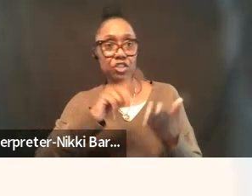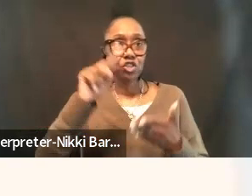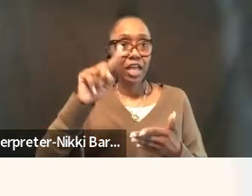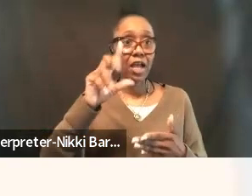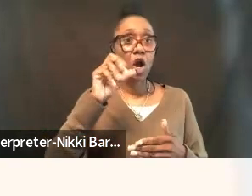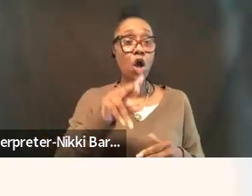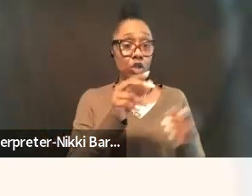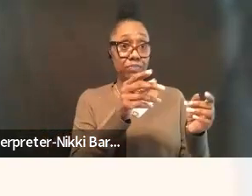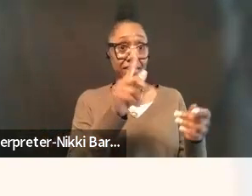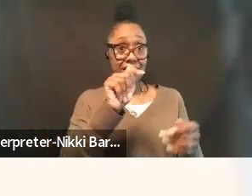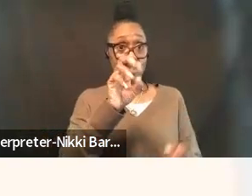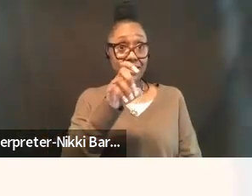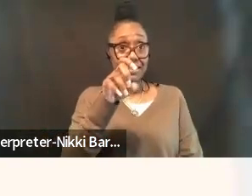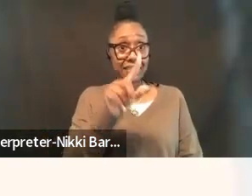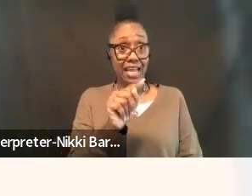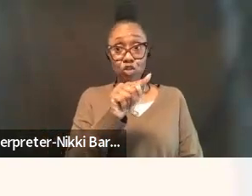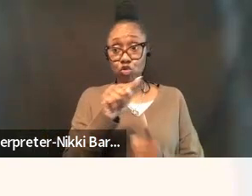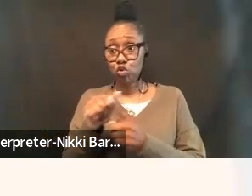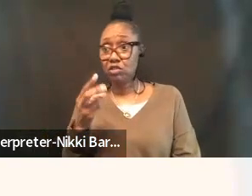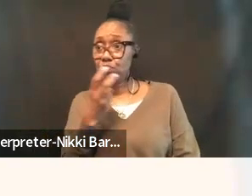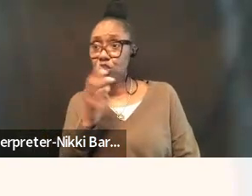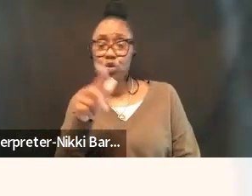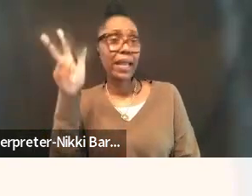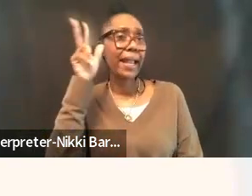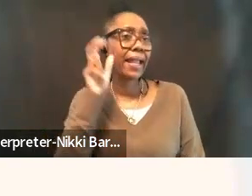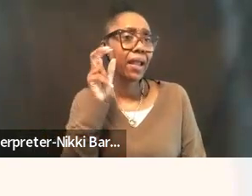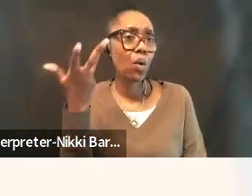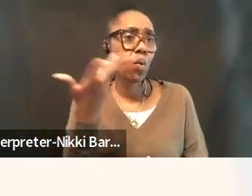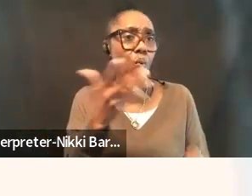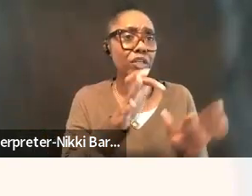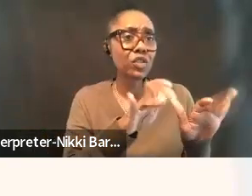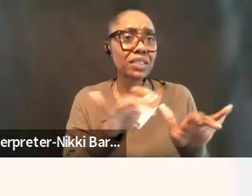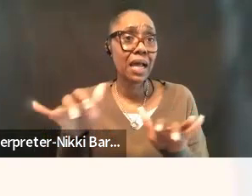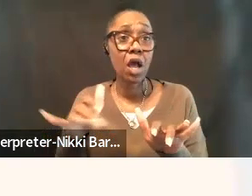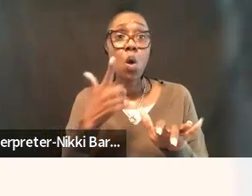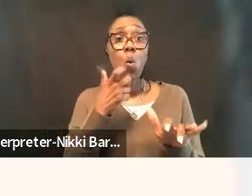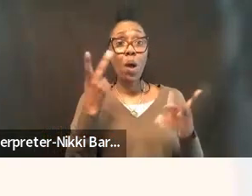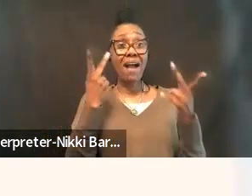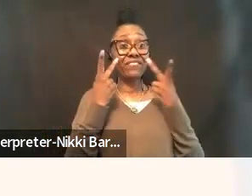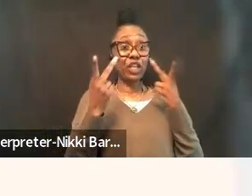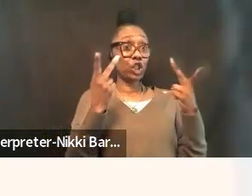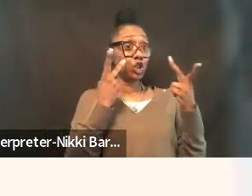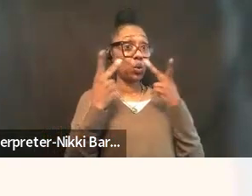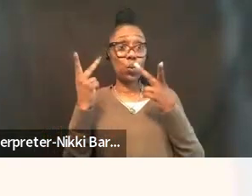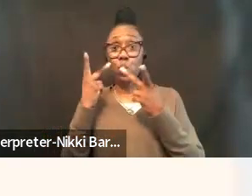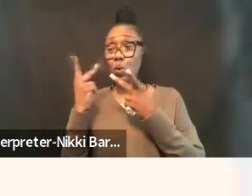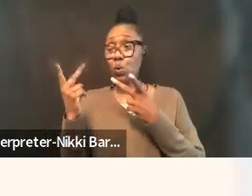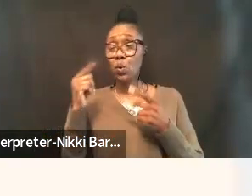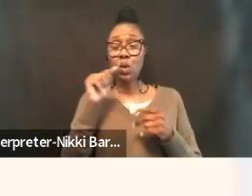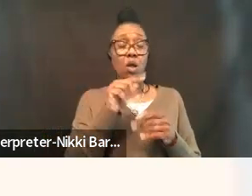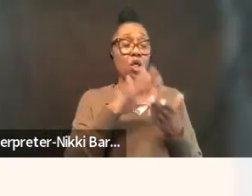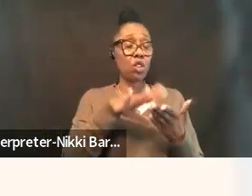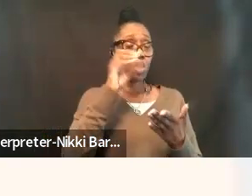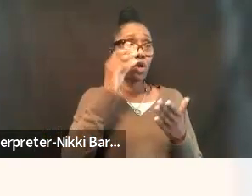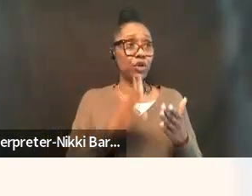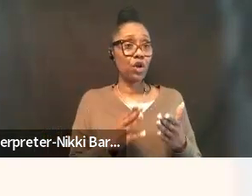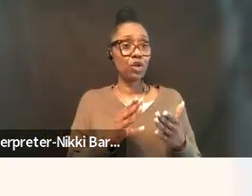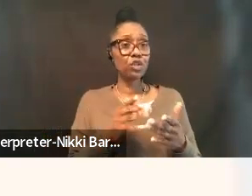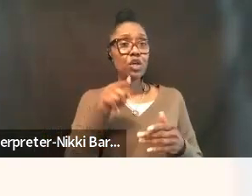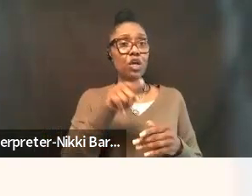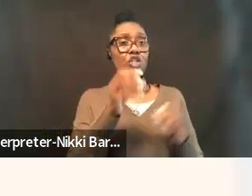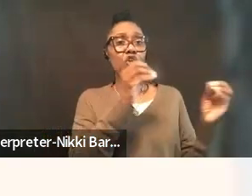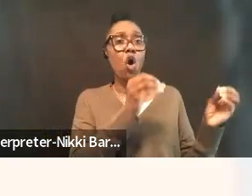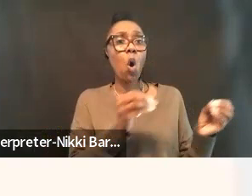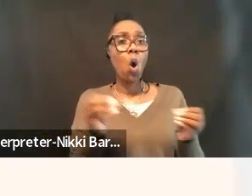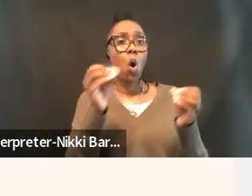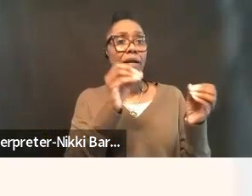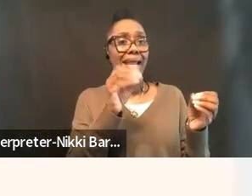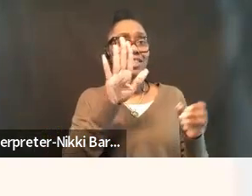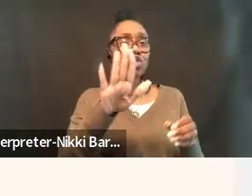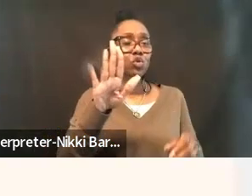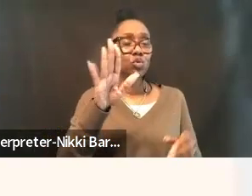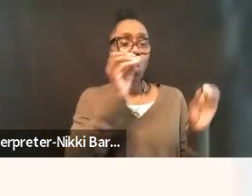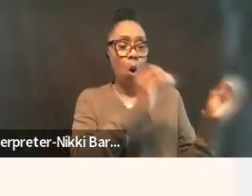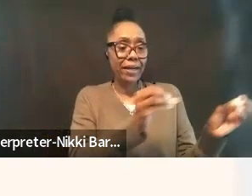That also could be an accommodation. And then of course for those visual learners using graphic organizers to organize your, thoughts and ideas.